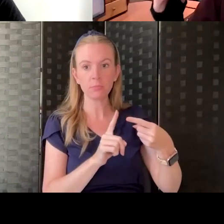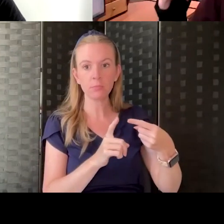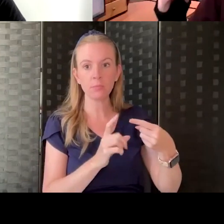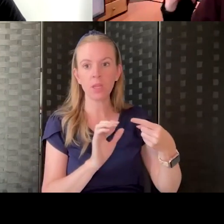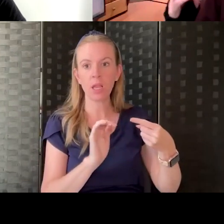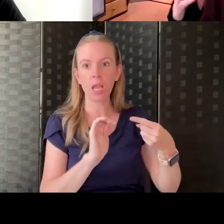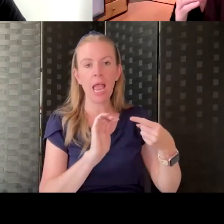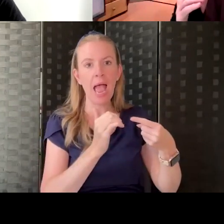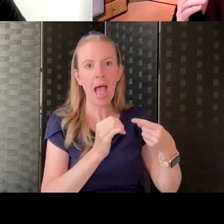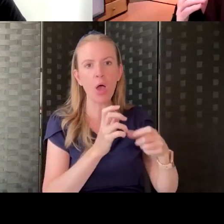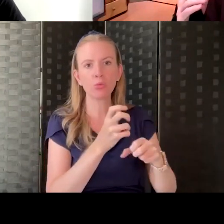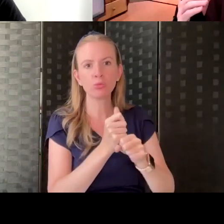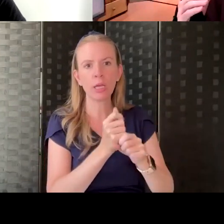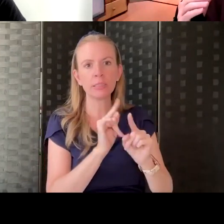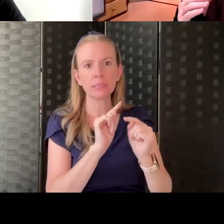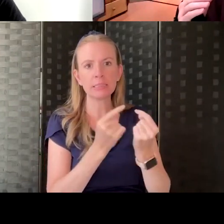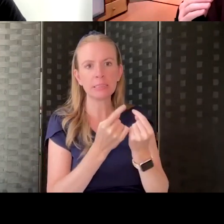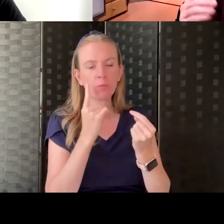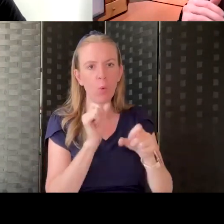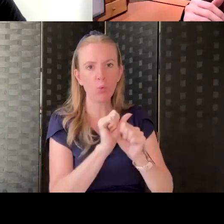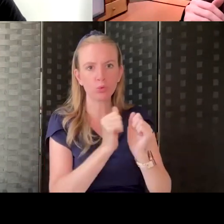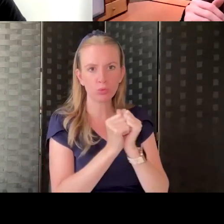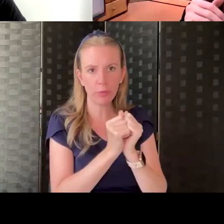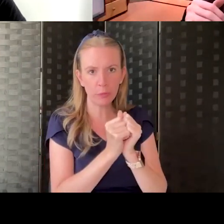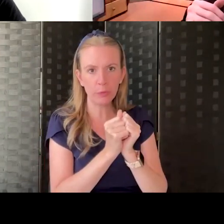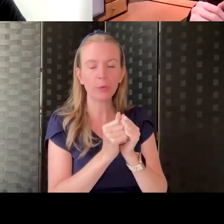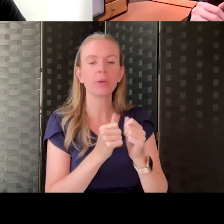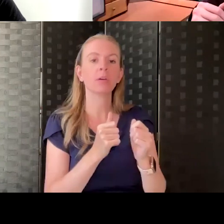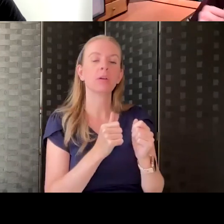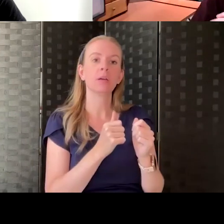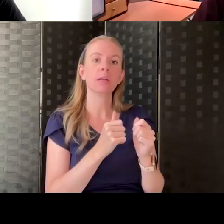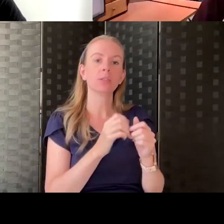How can you get those teams to work together? They specifically said content, design, and